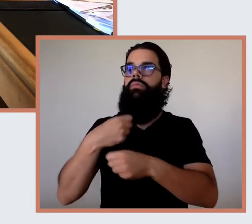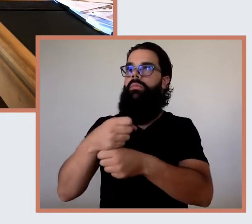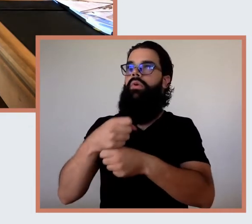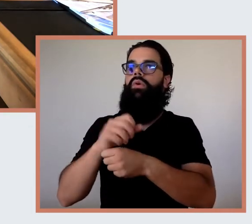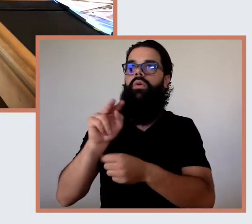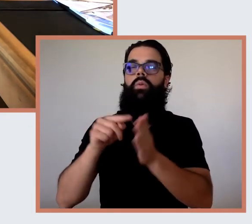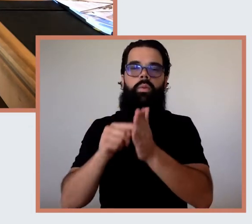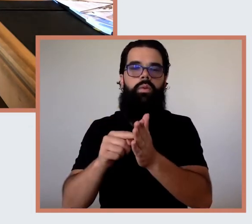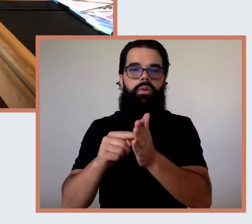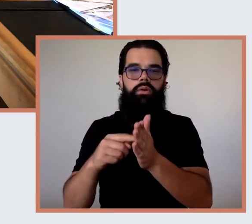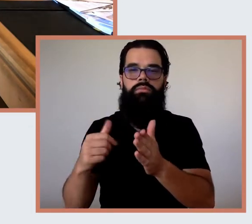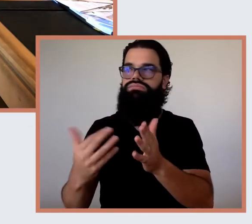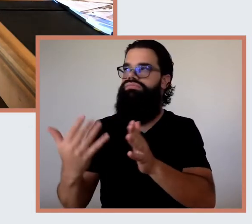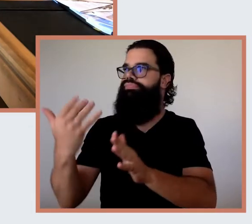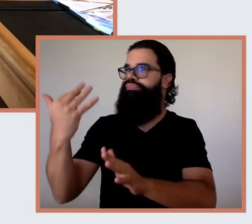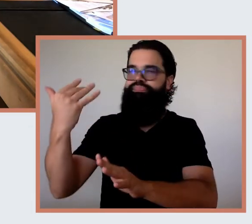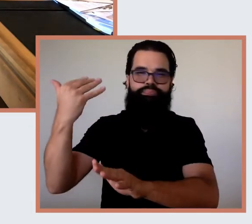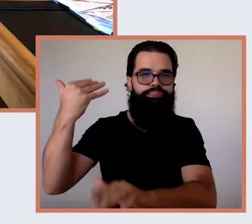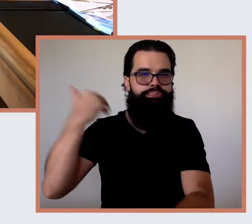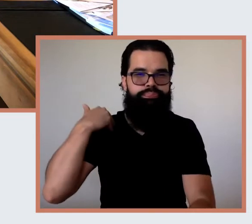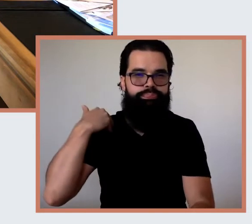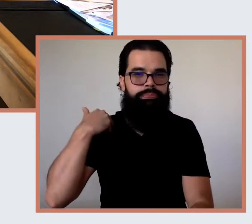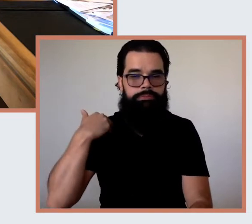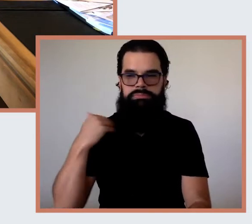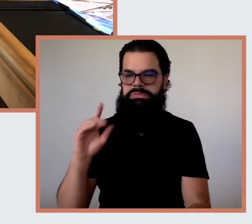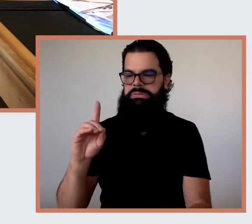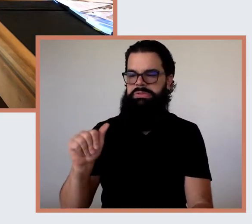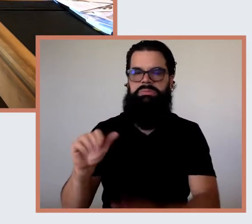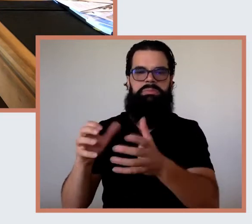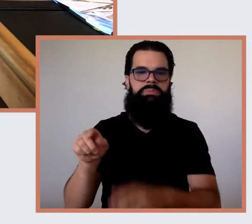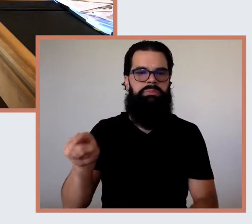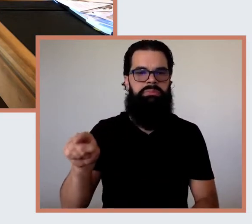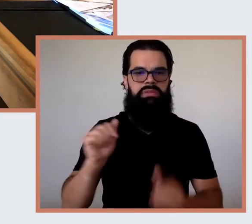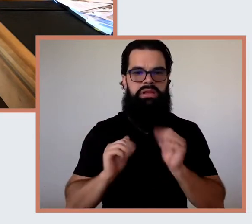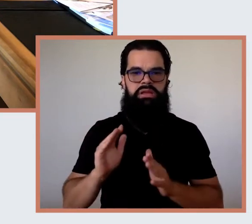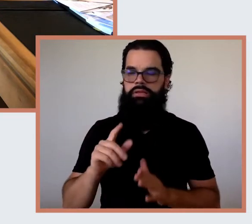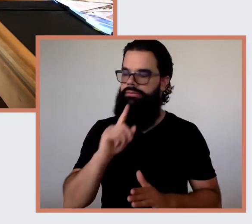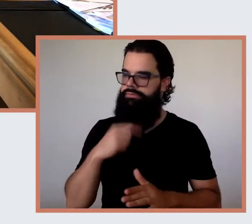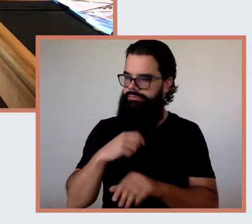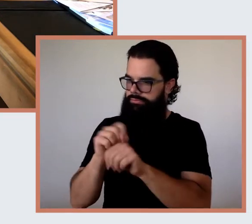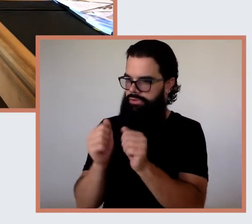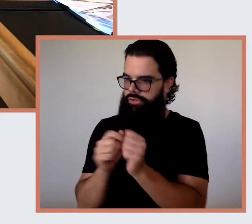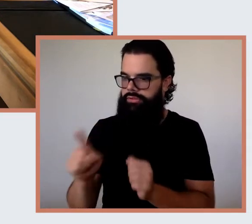and I did a showcase many, many, many years ago, which was an actors with disabilities showcase